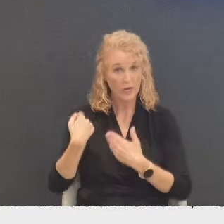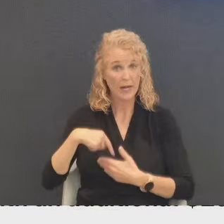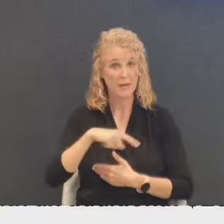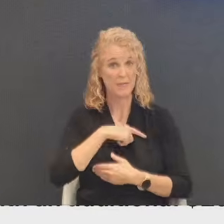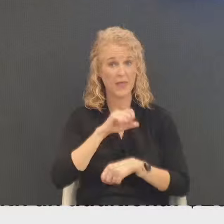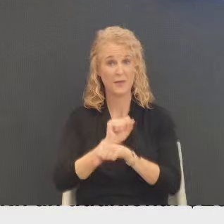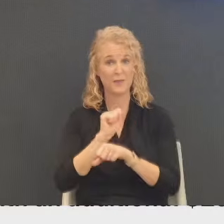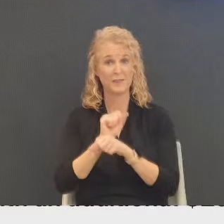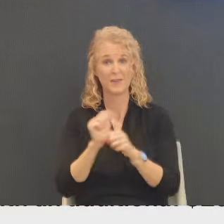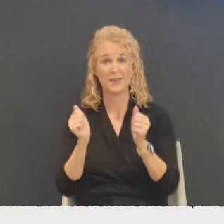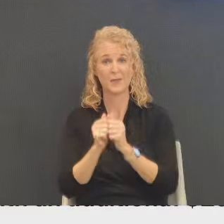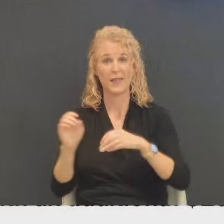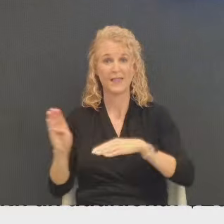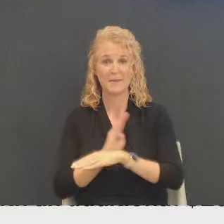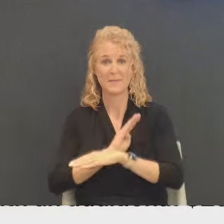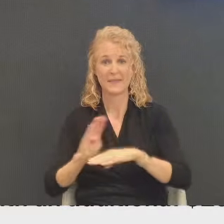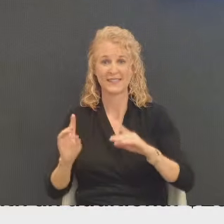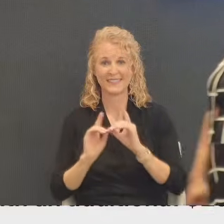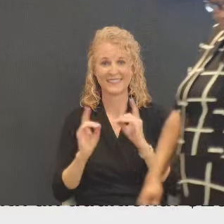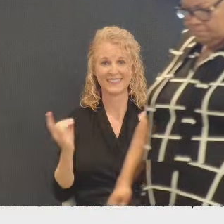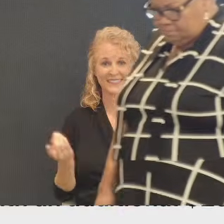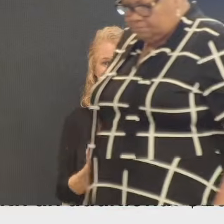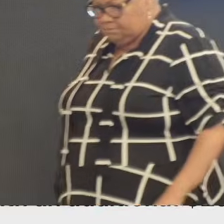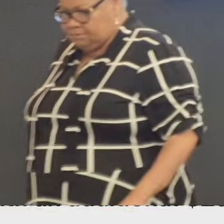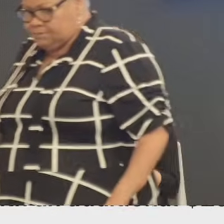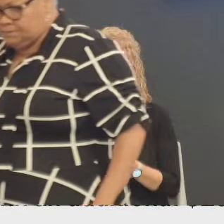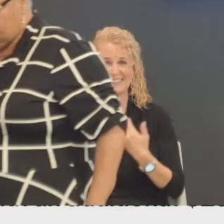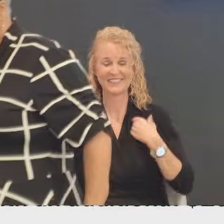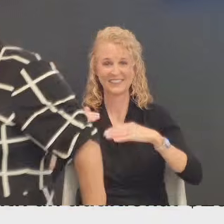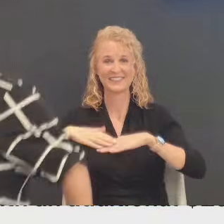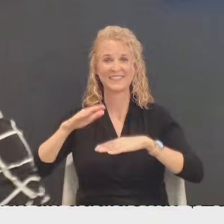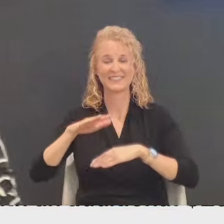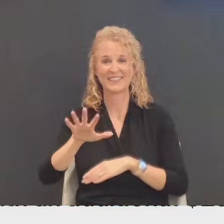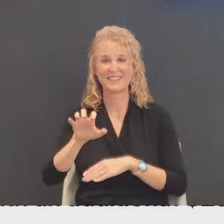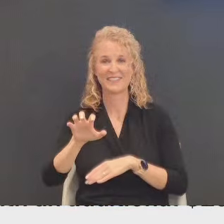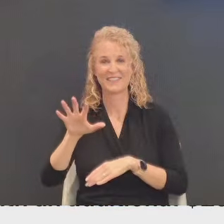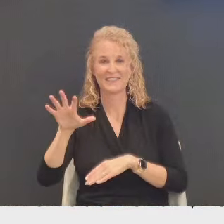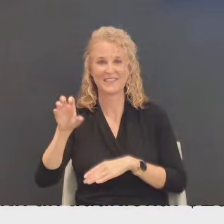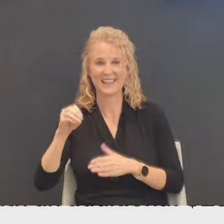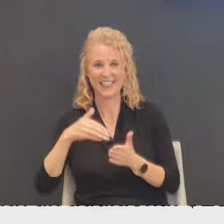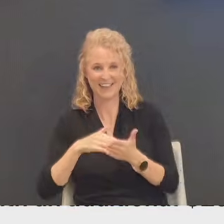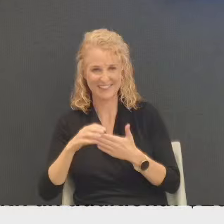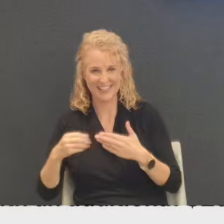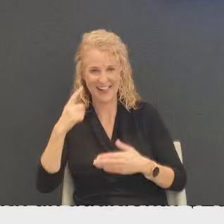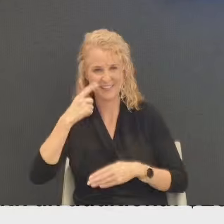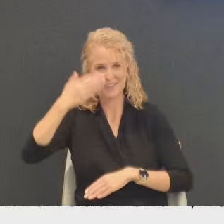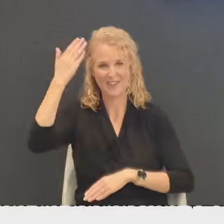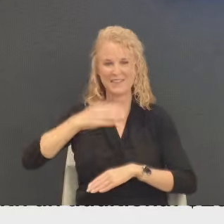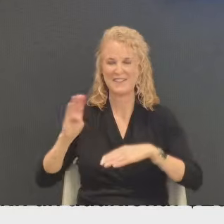business districts. We've had more than 550,000 for the facades. That's throughout our county.